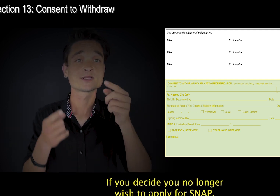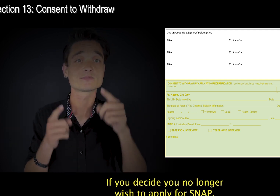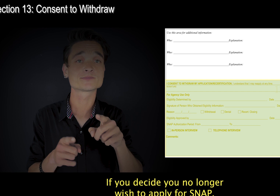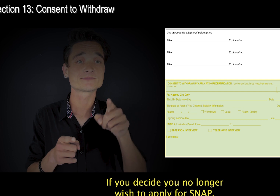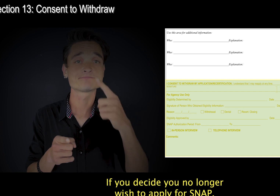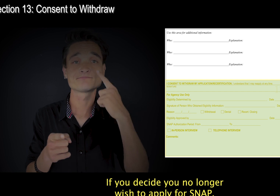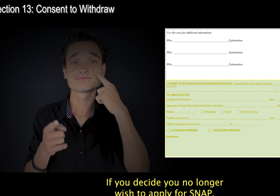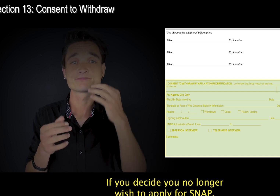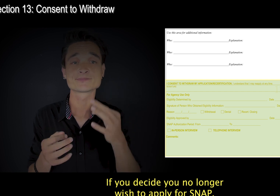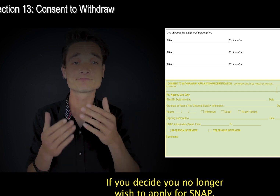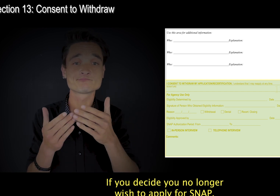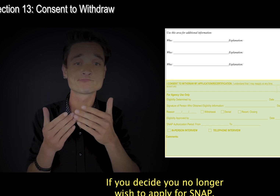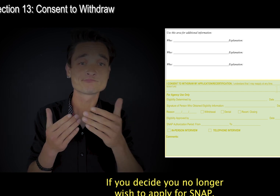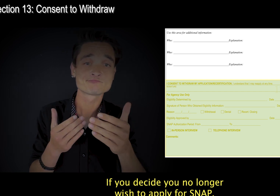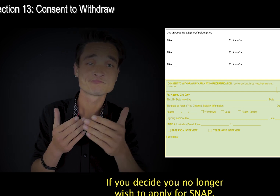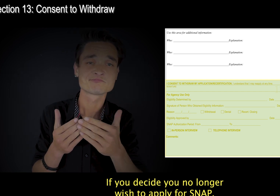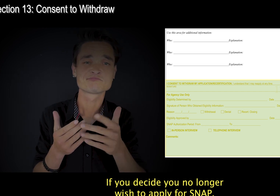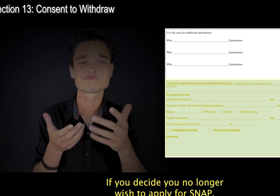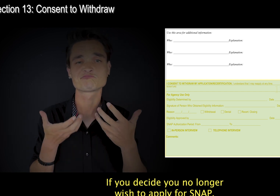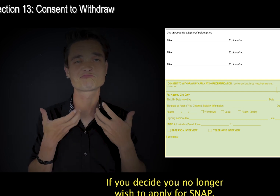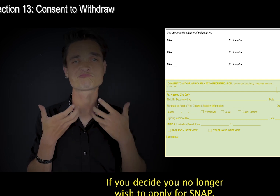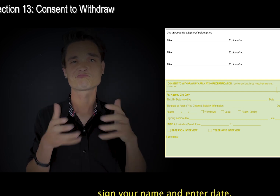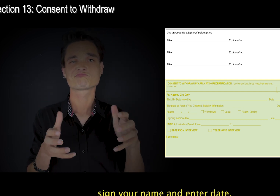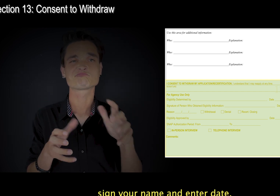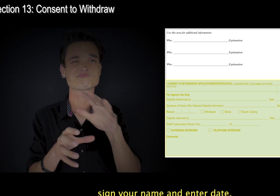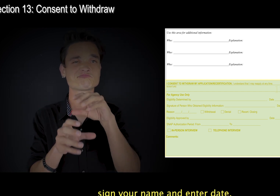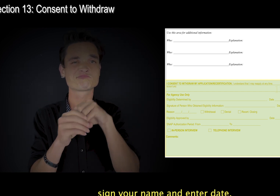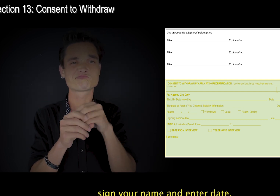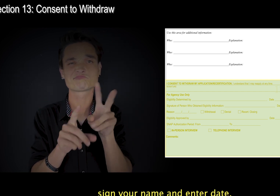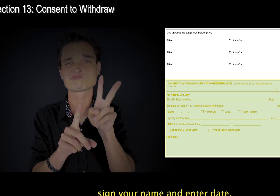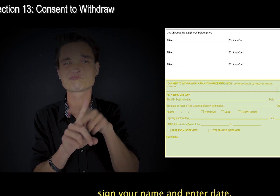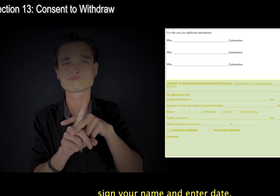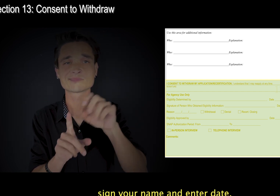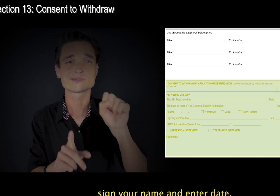If you decide you no longer wish to apply for SNAP, sign your name and enter date.